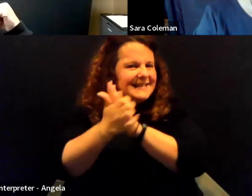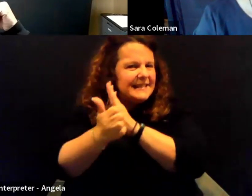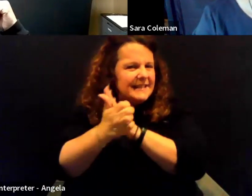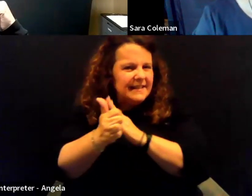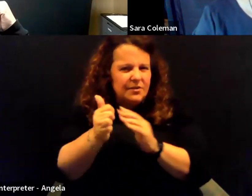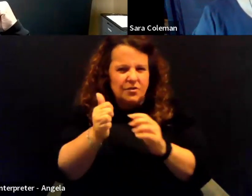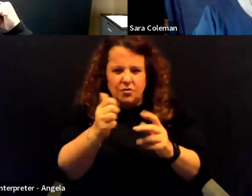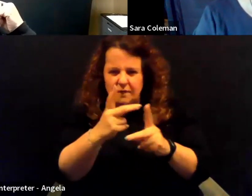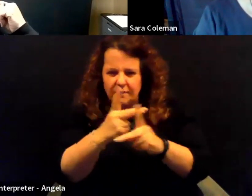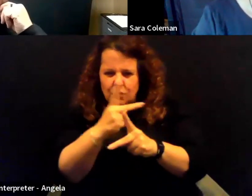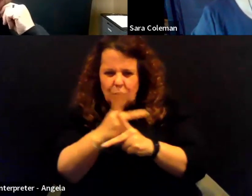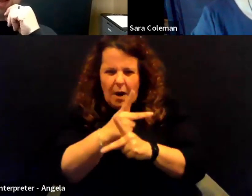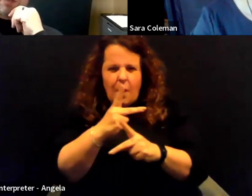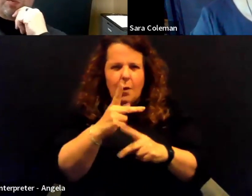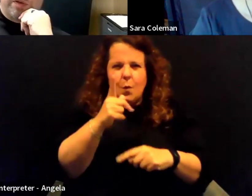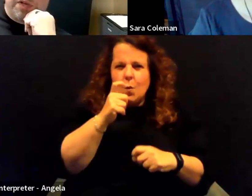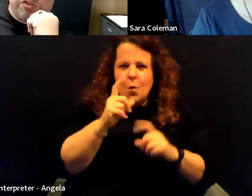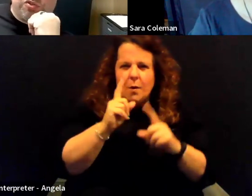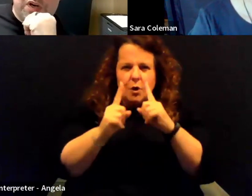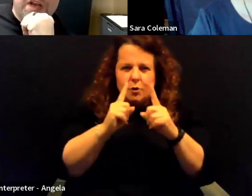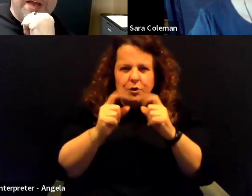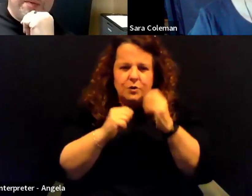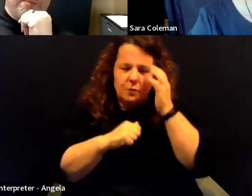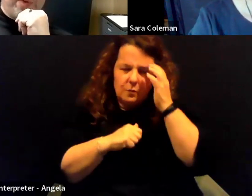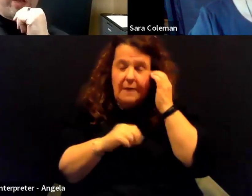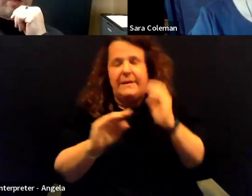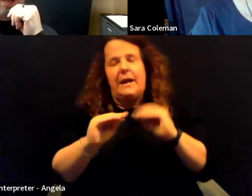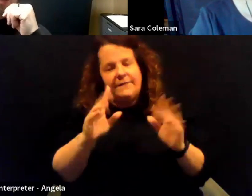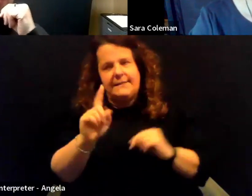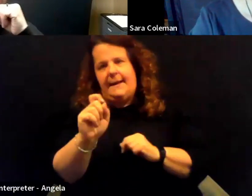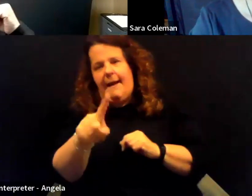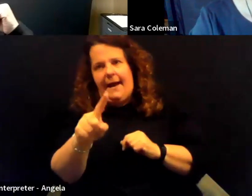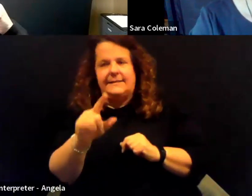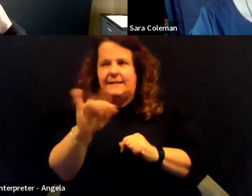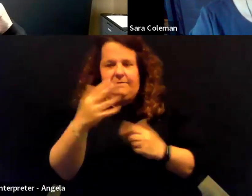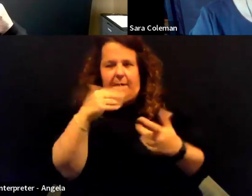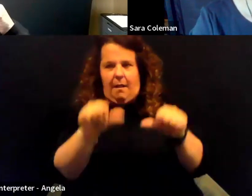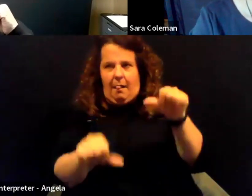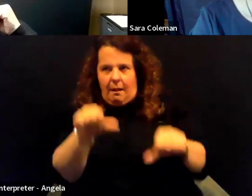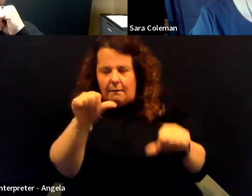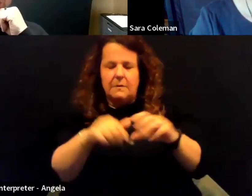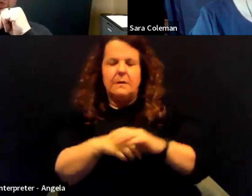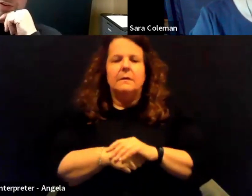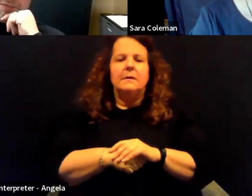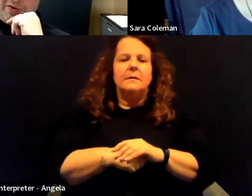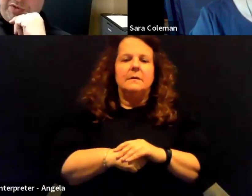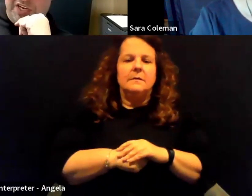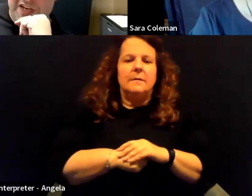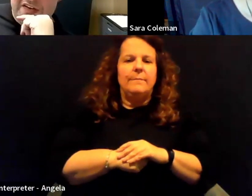Obviously, I asked when I'm not sure, but, , I don't, I don't know. I wish I had a, I wish I